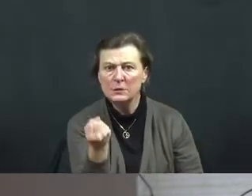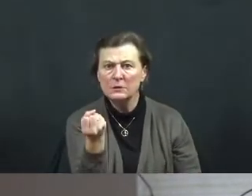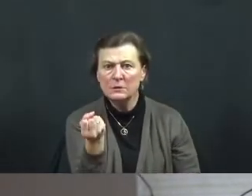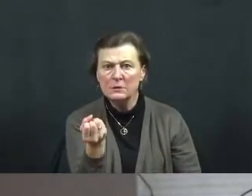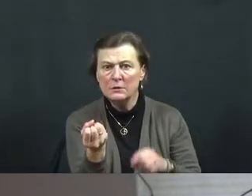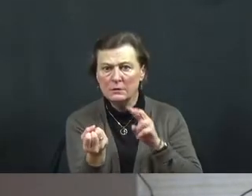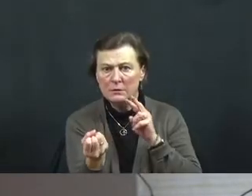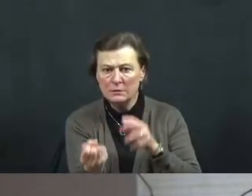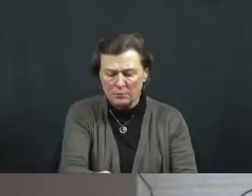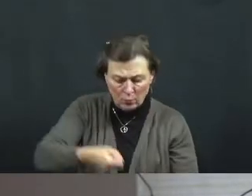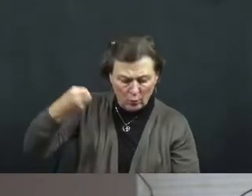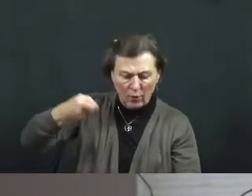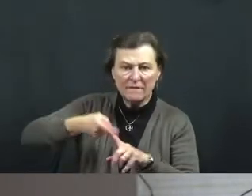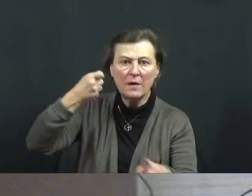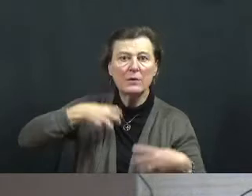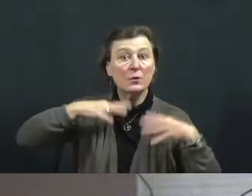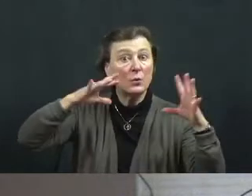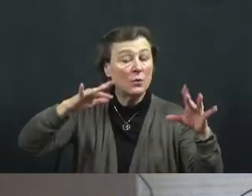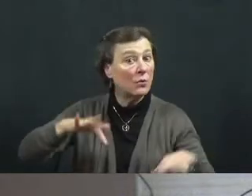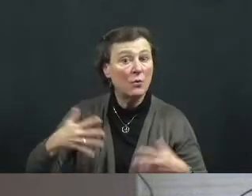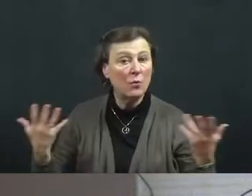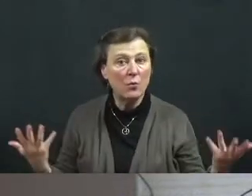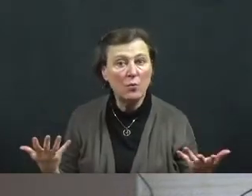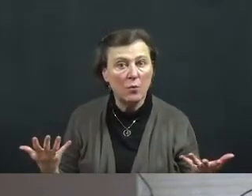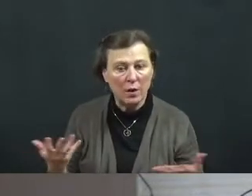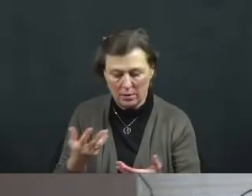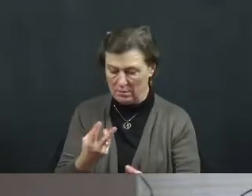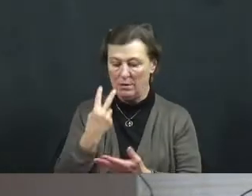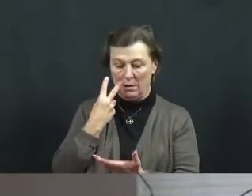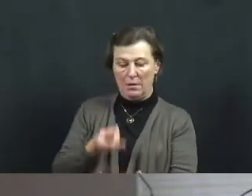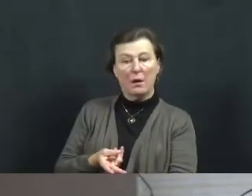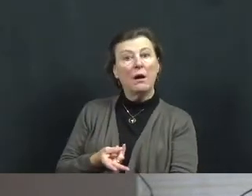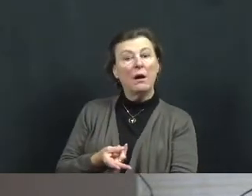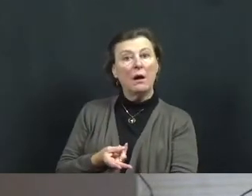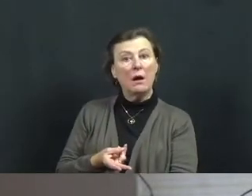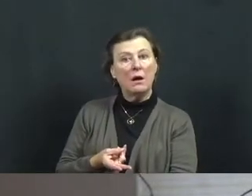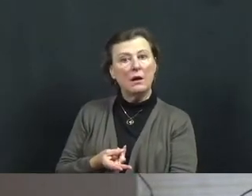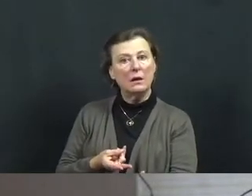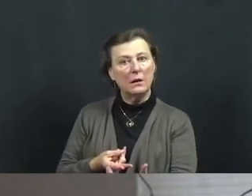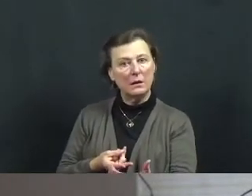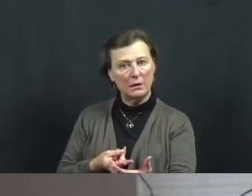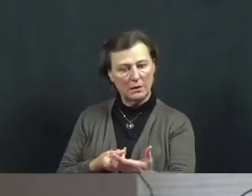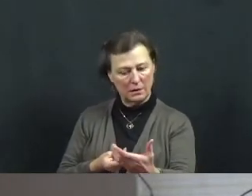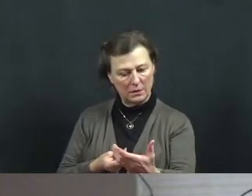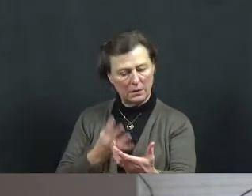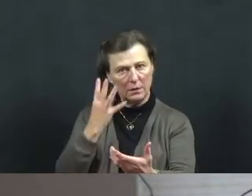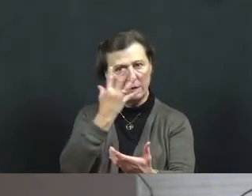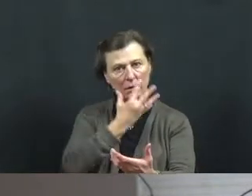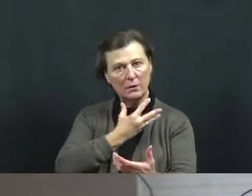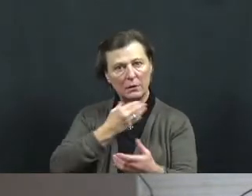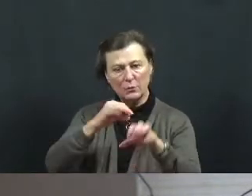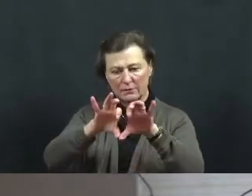And upon pulling it out of the snow, Willow saw that it was a beautiful ear of corn.